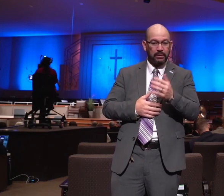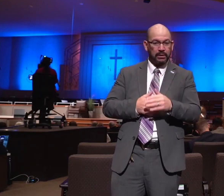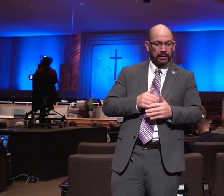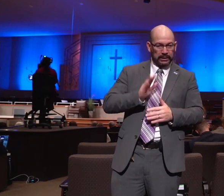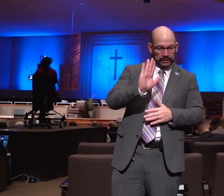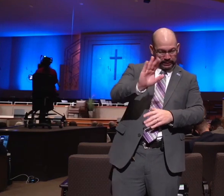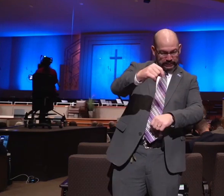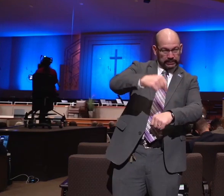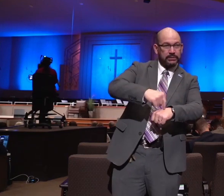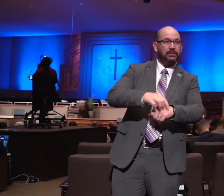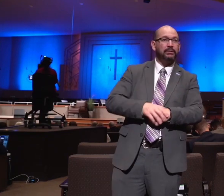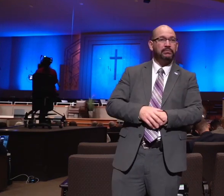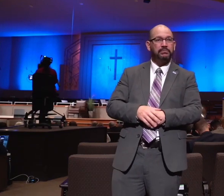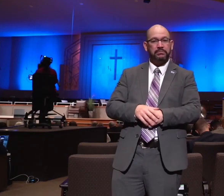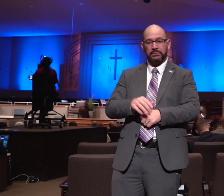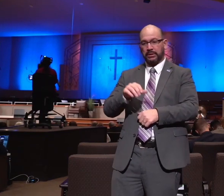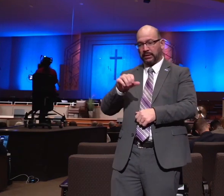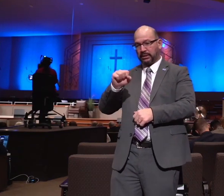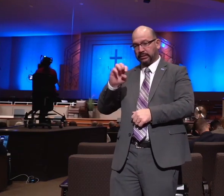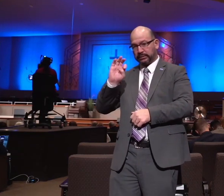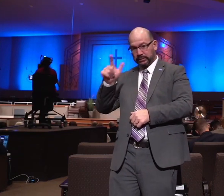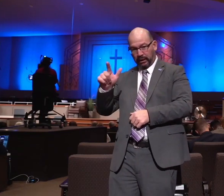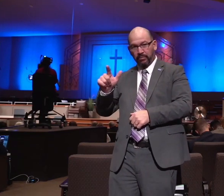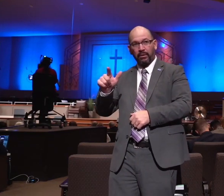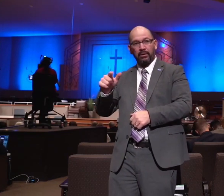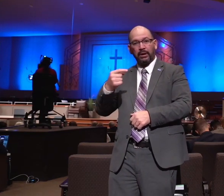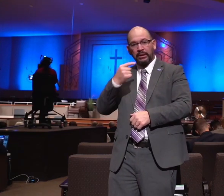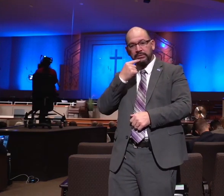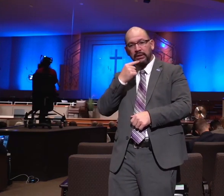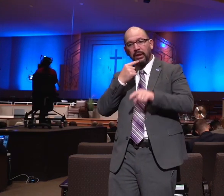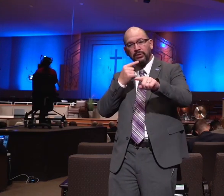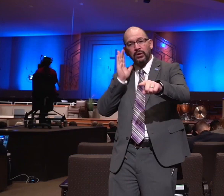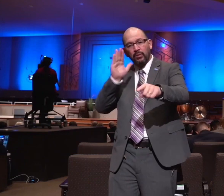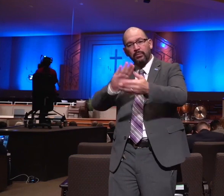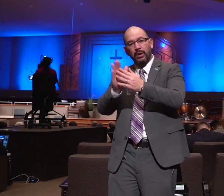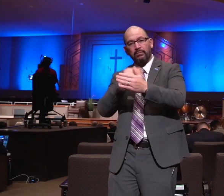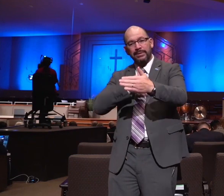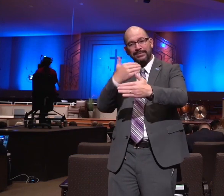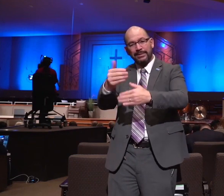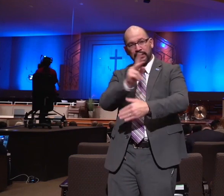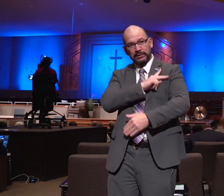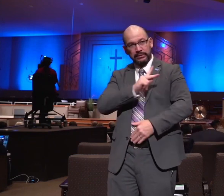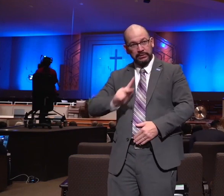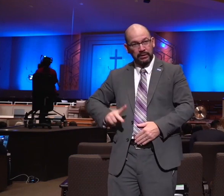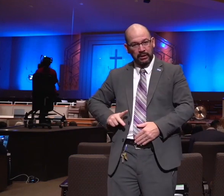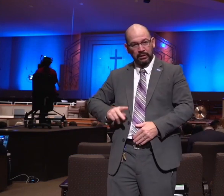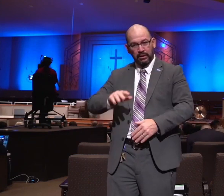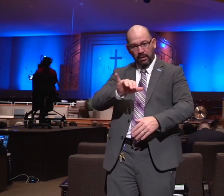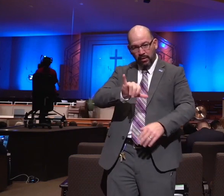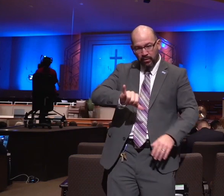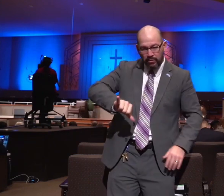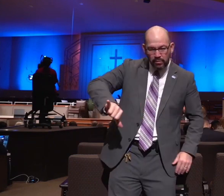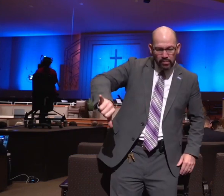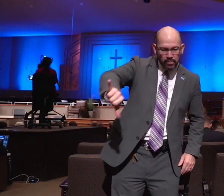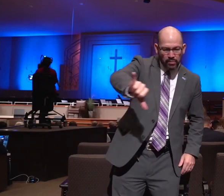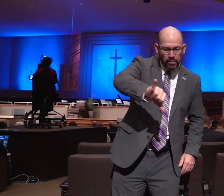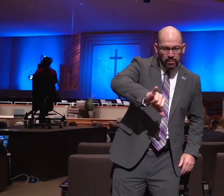Samuel took the horn of oil said you'll be the next king of Israel he has not